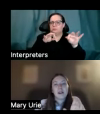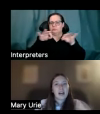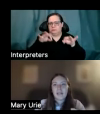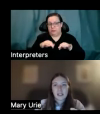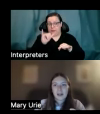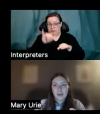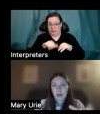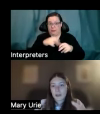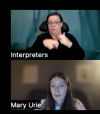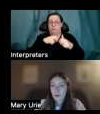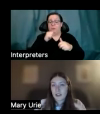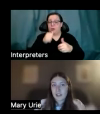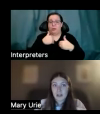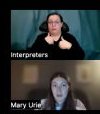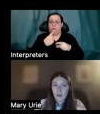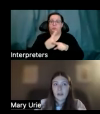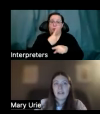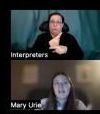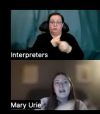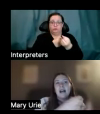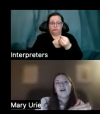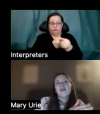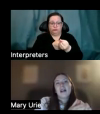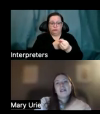not having With proper supports in the school, how that is